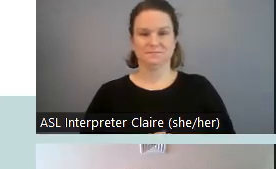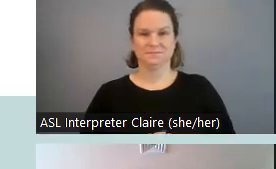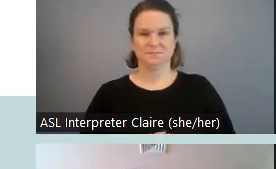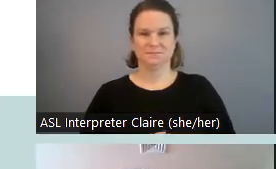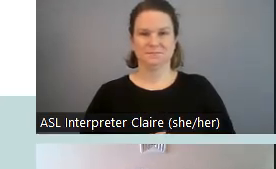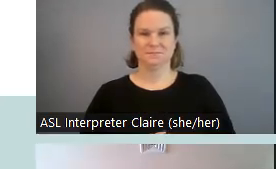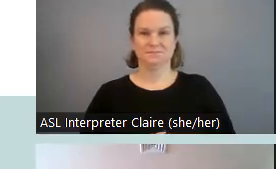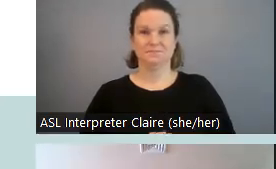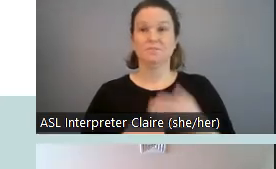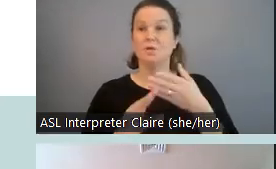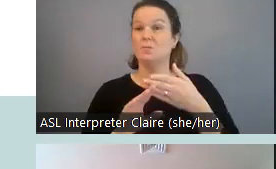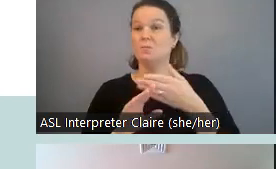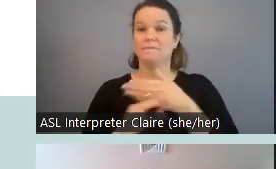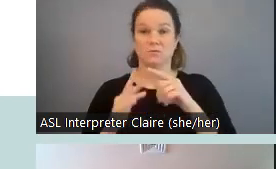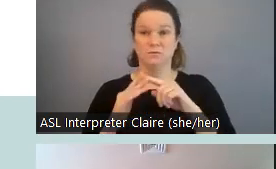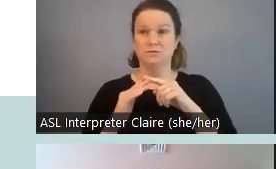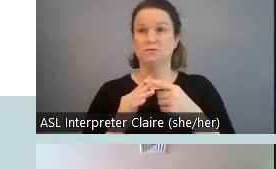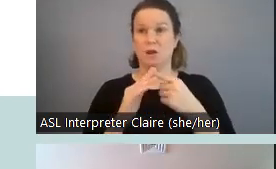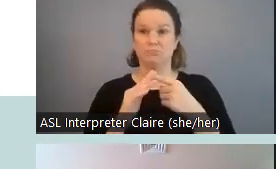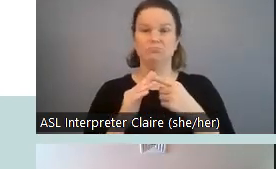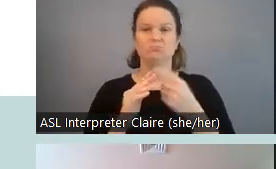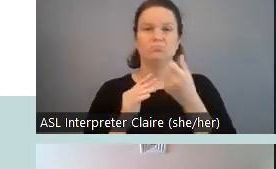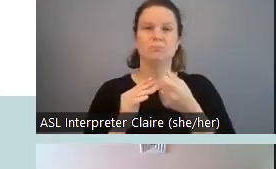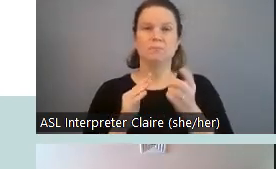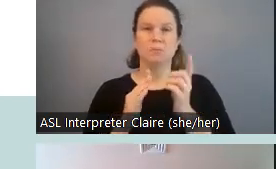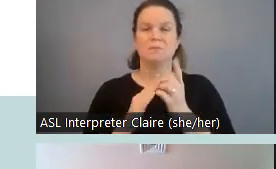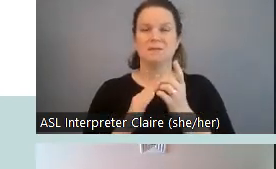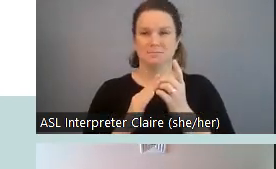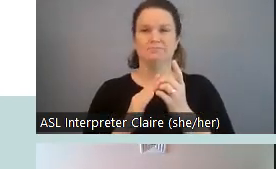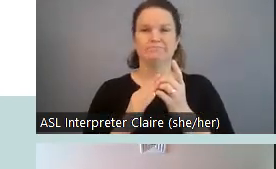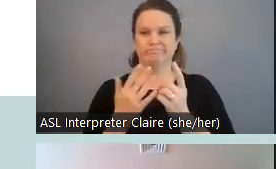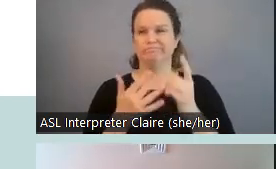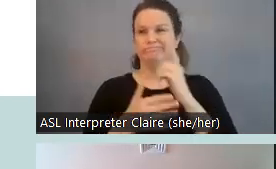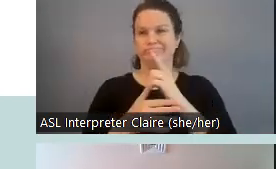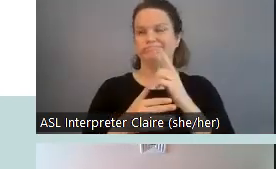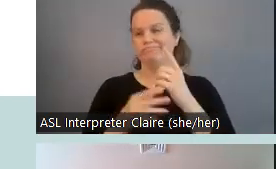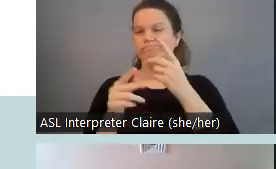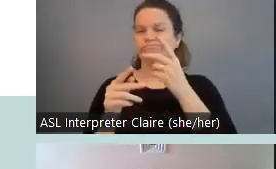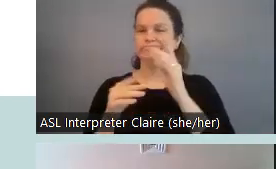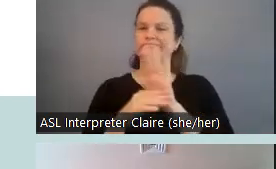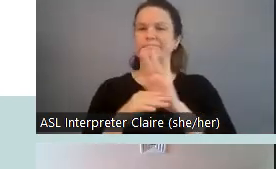Before we get started, we want to take a few moments to go over some housekeeping